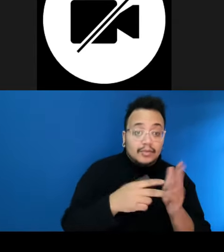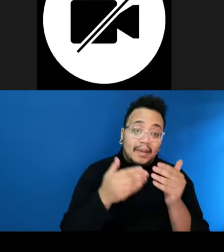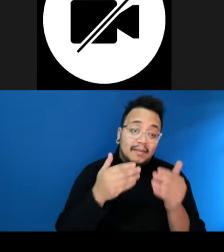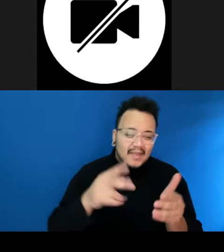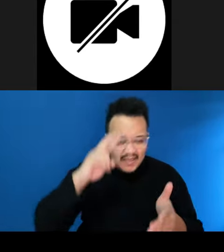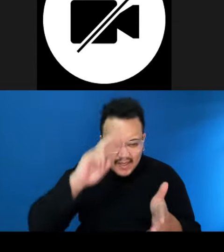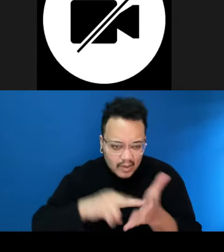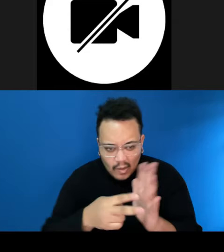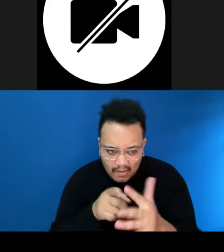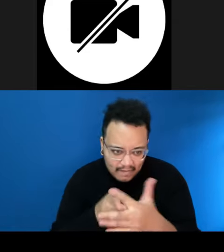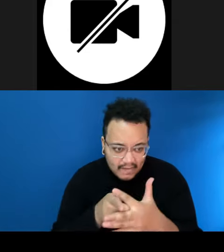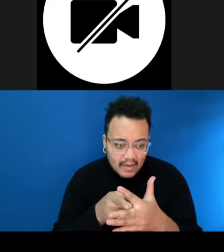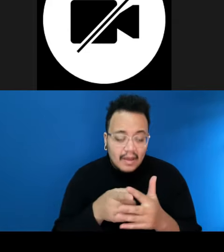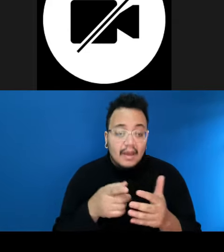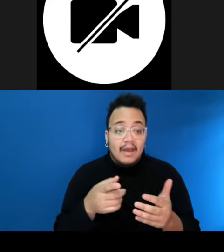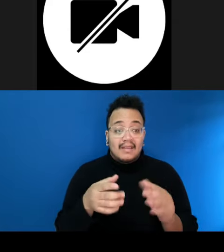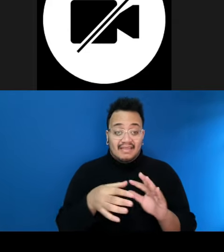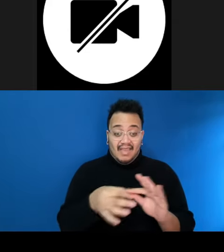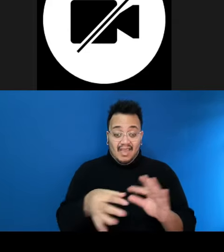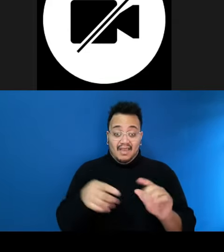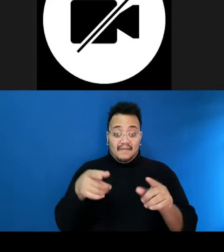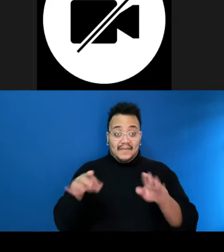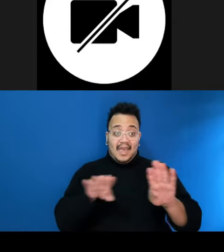that communicate derogatory or negative slights